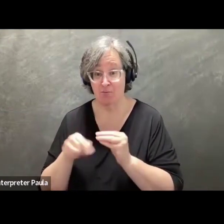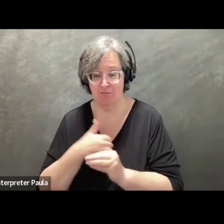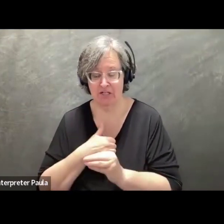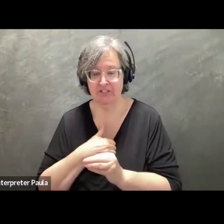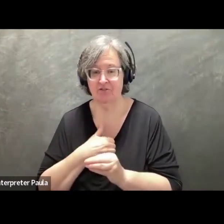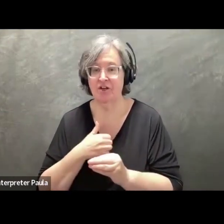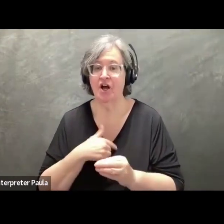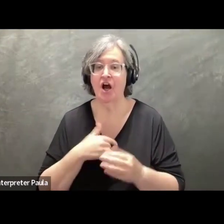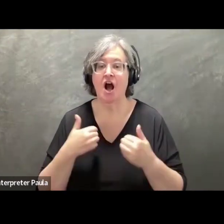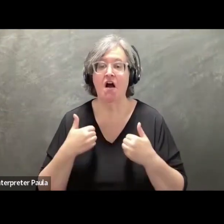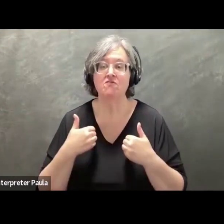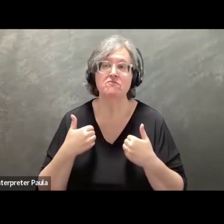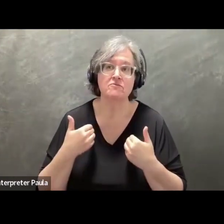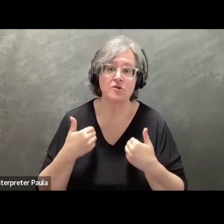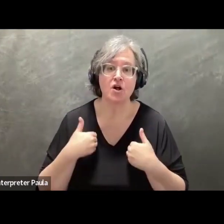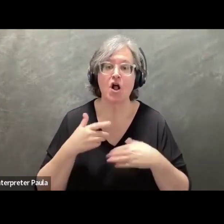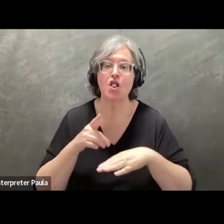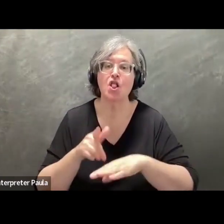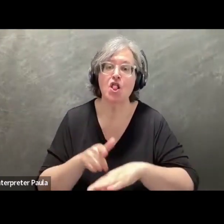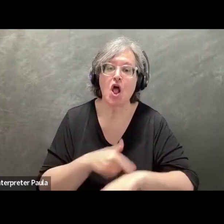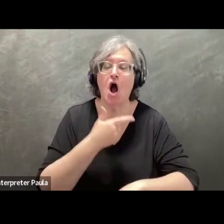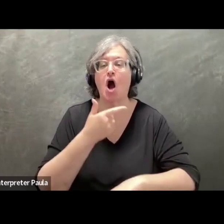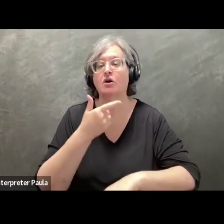had a very long and very wonderful career in the